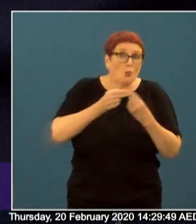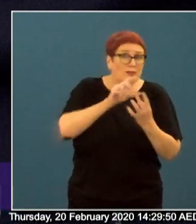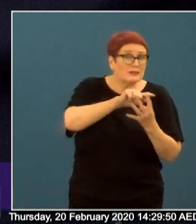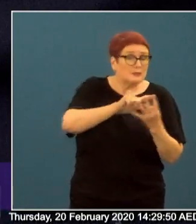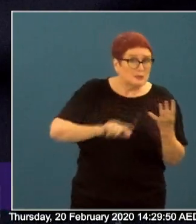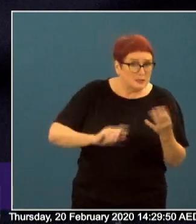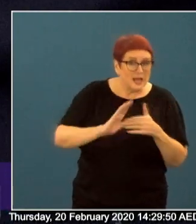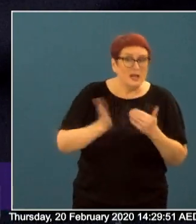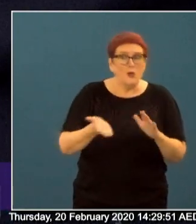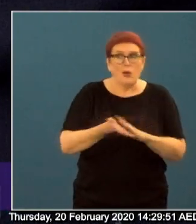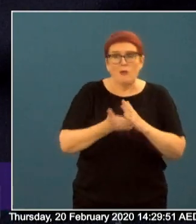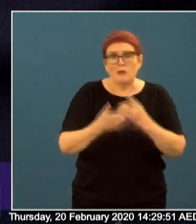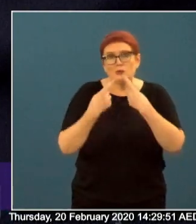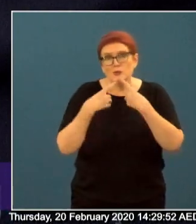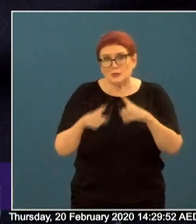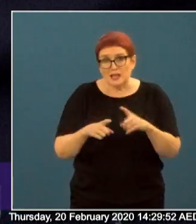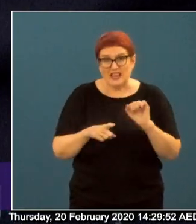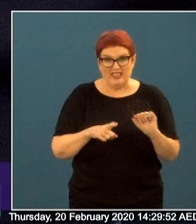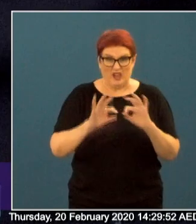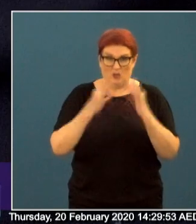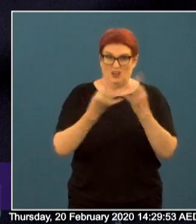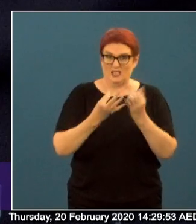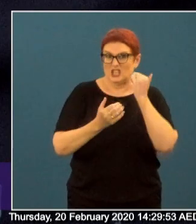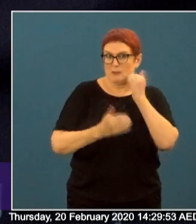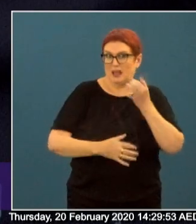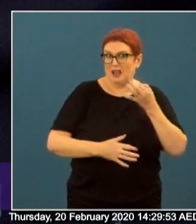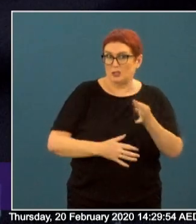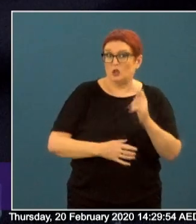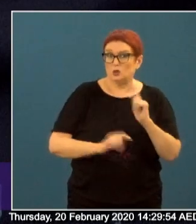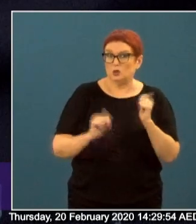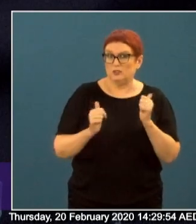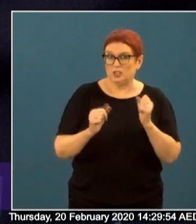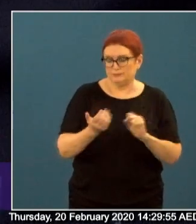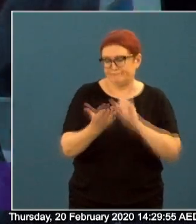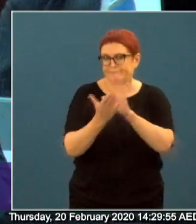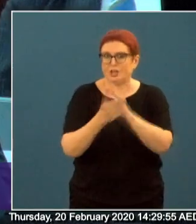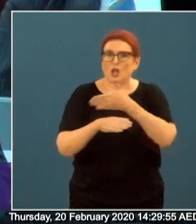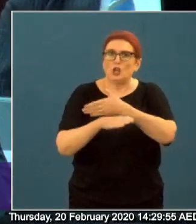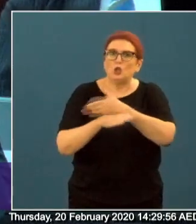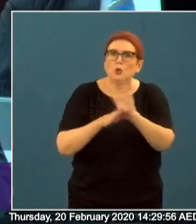has near completed a tool that will be available to people. In light of the statistics